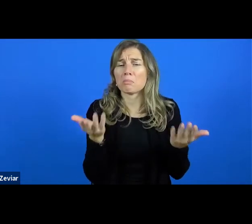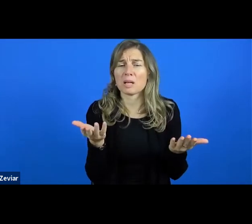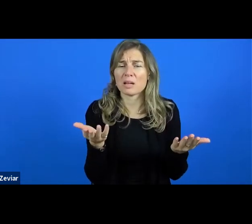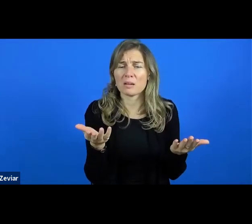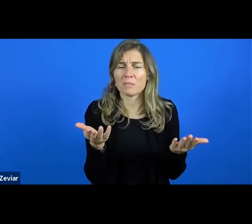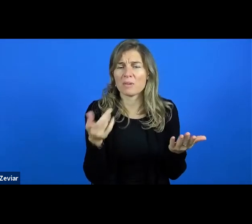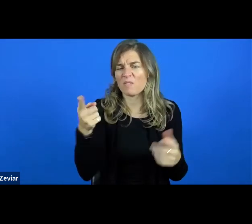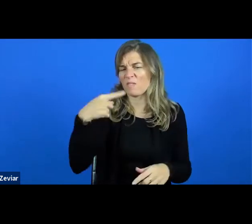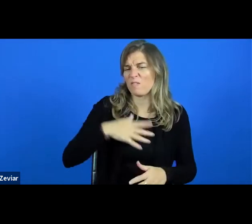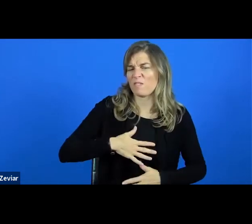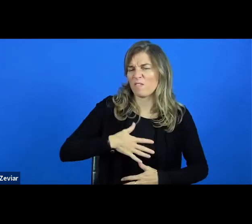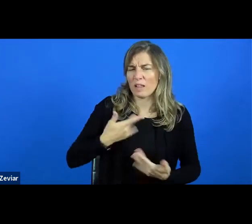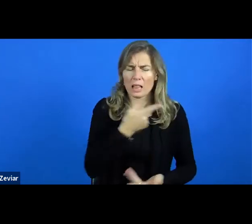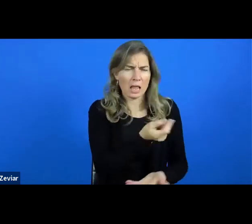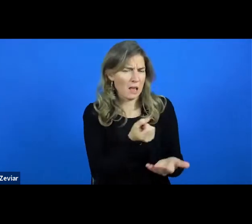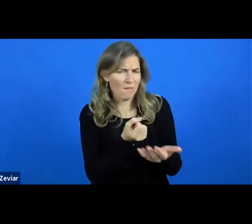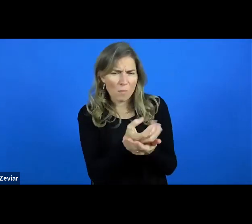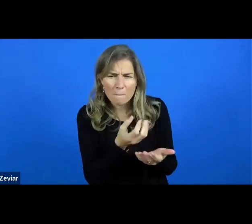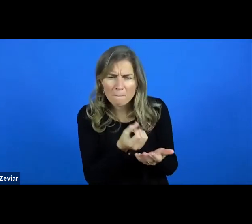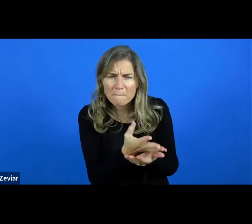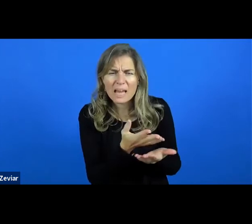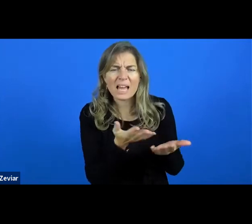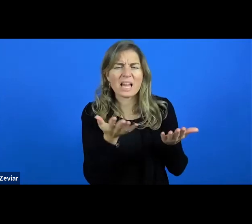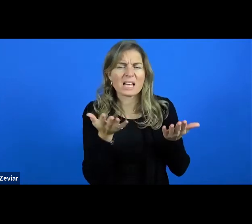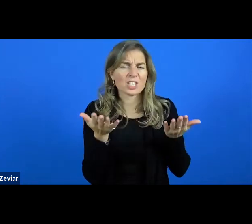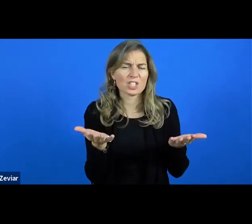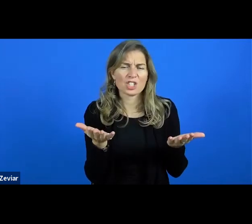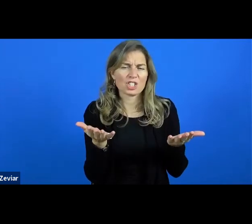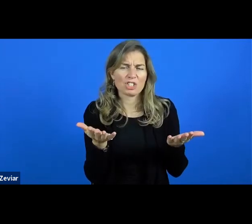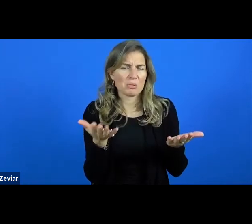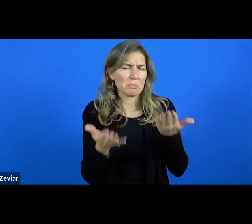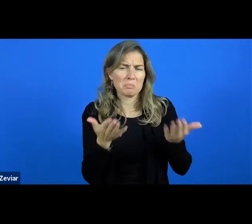and send a letter to the commission if there are any grounds found.